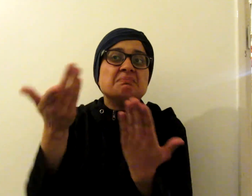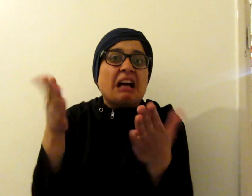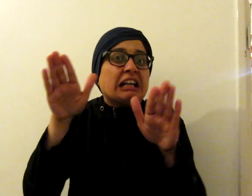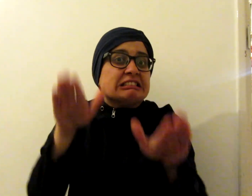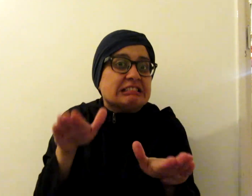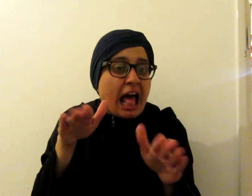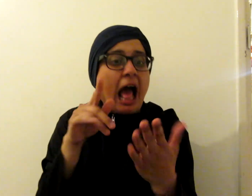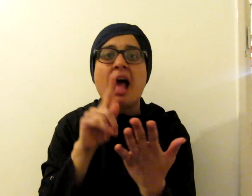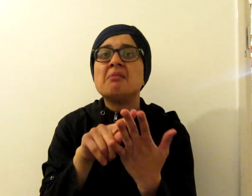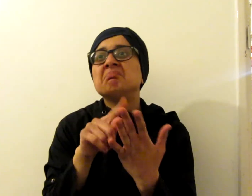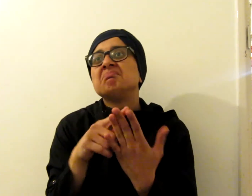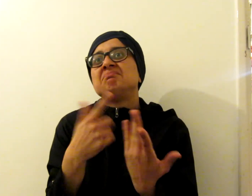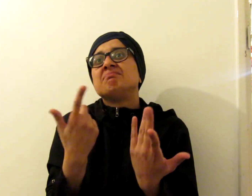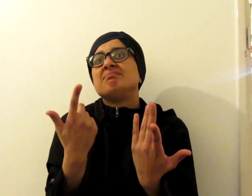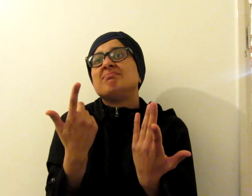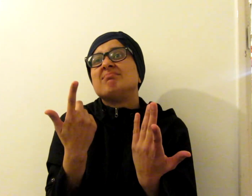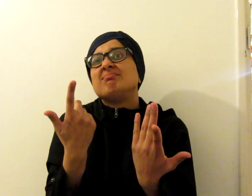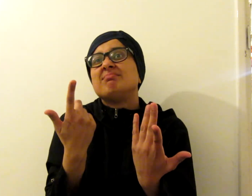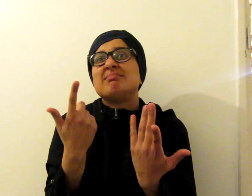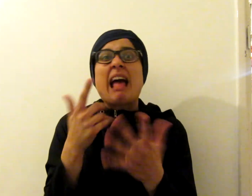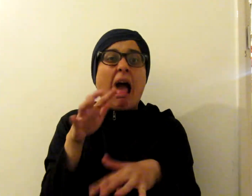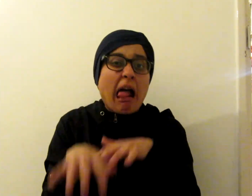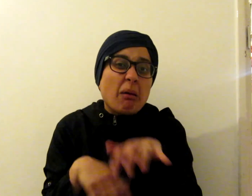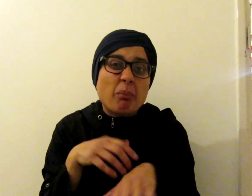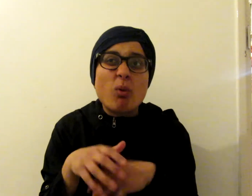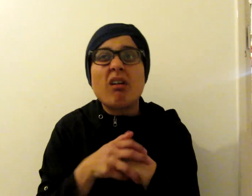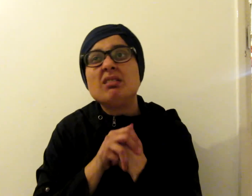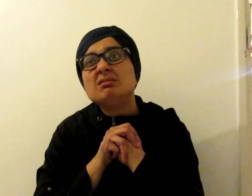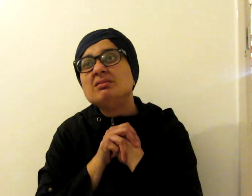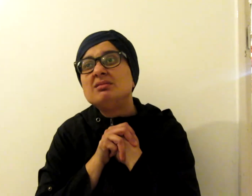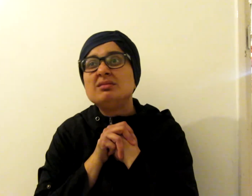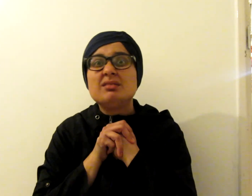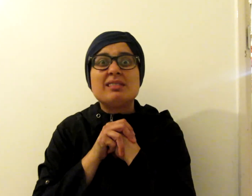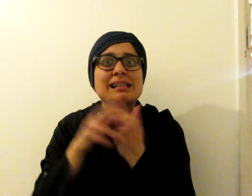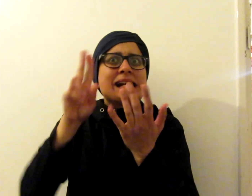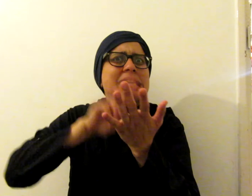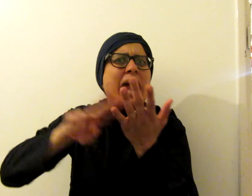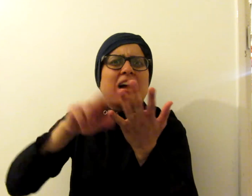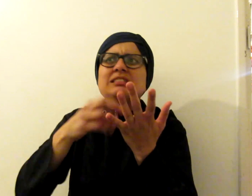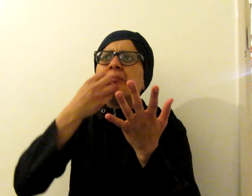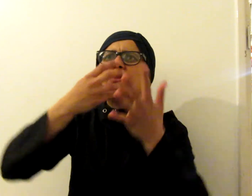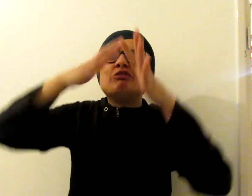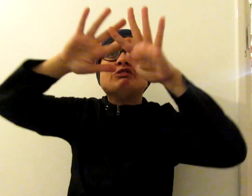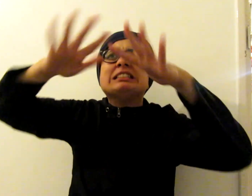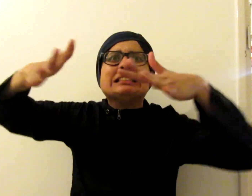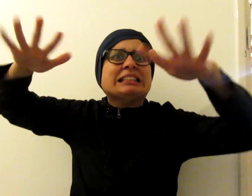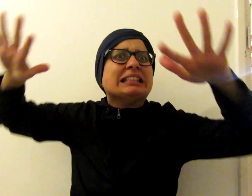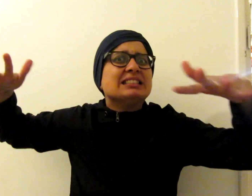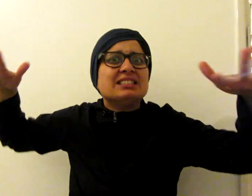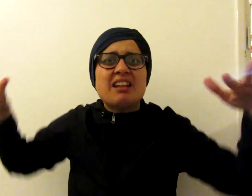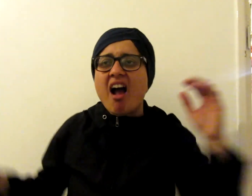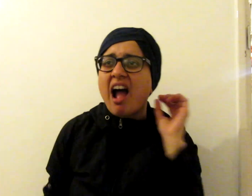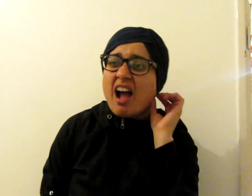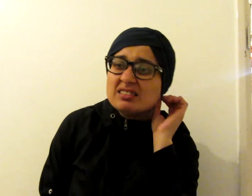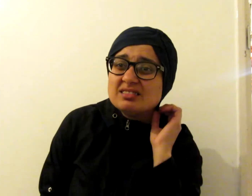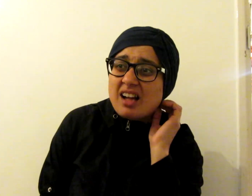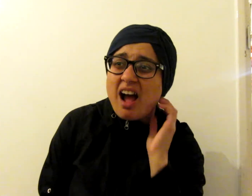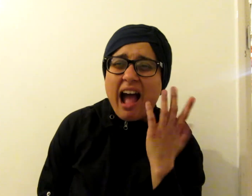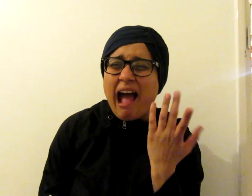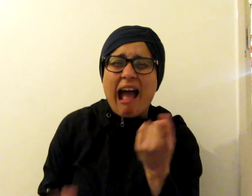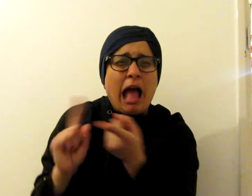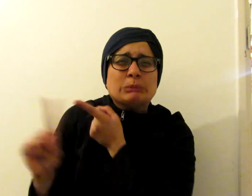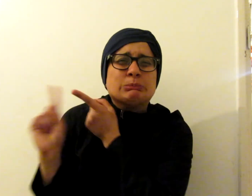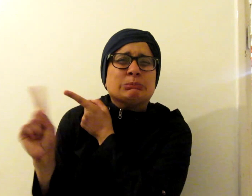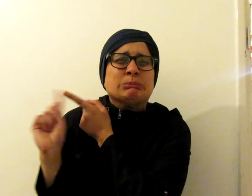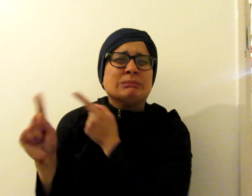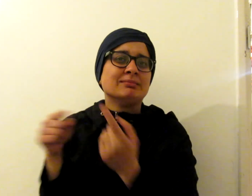Islamic, animals, nature, sea and more etc.